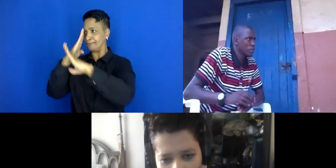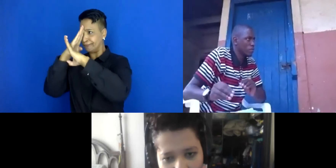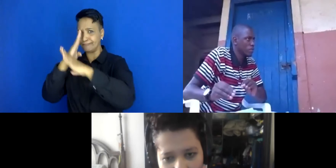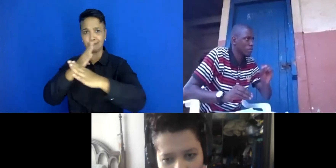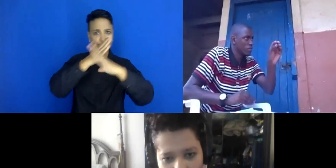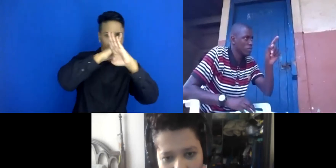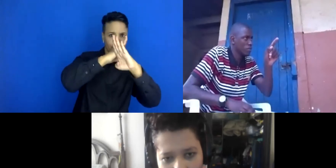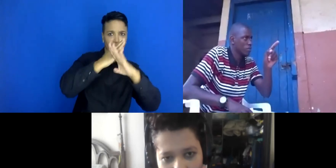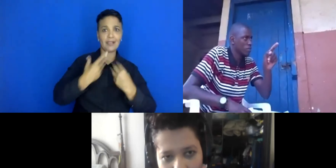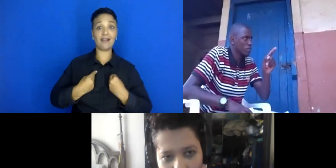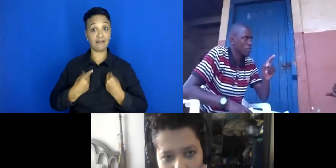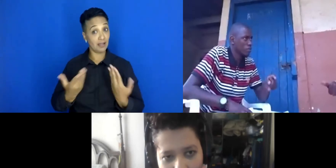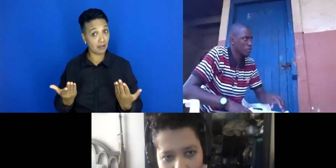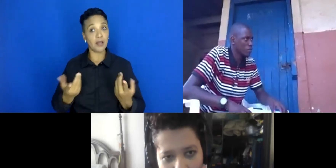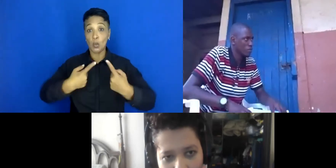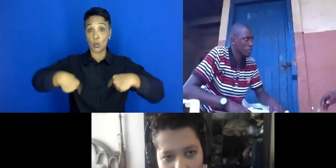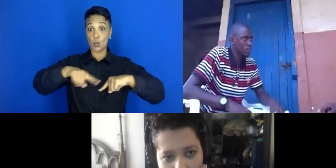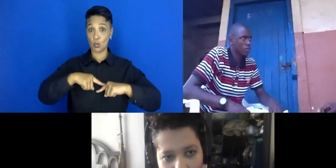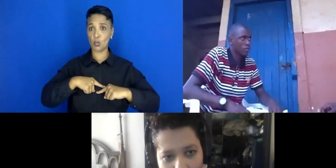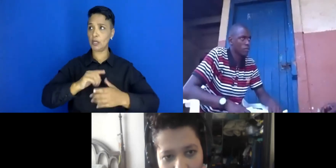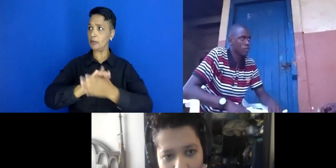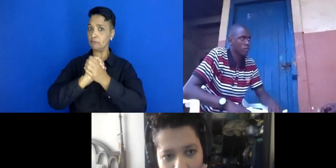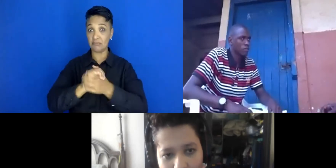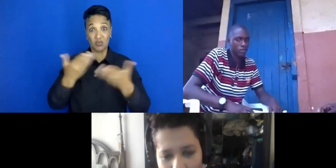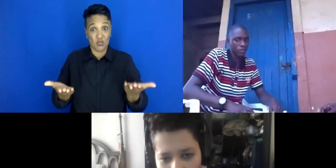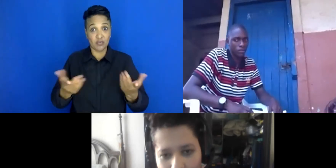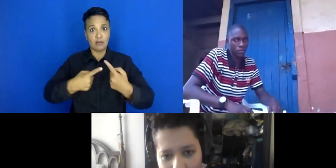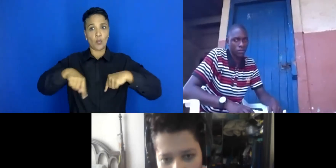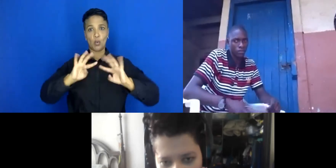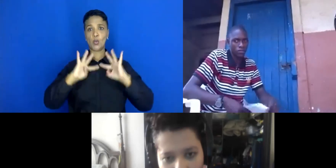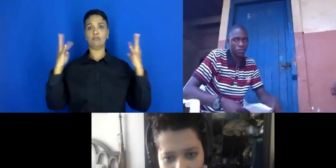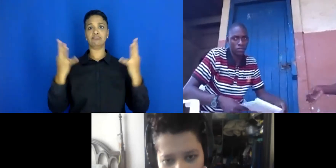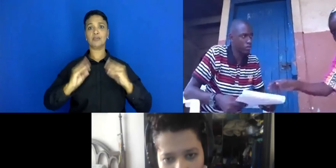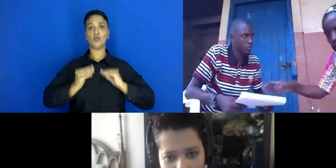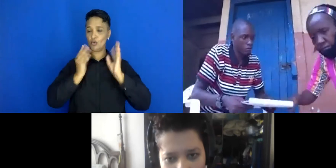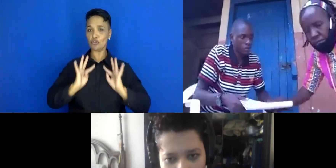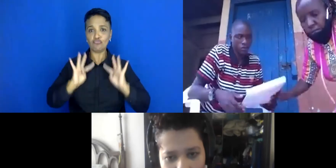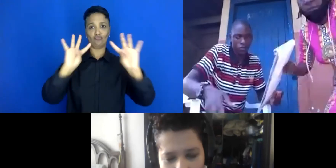fortunate uh you know that our voices can be heard today uh but such is not the case for a lot of our